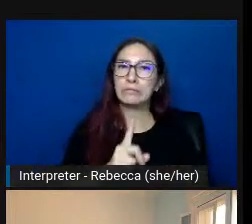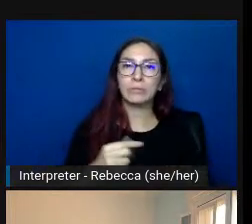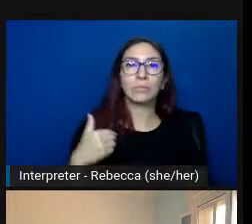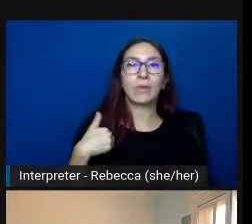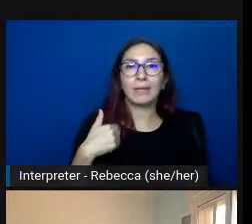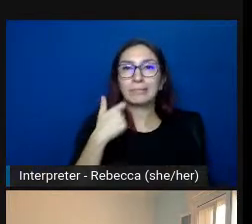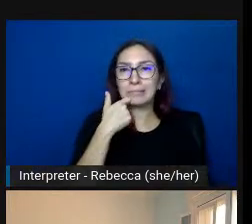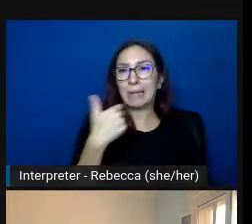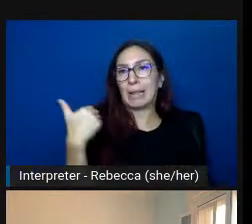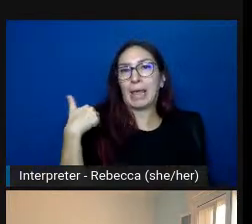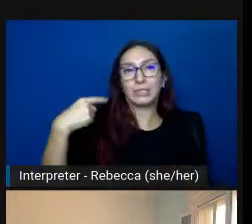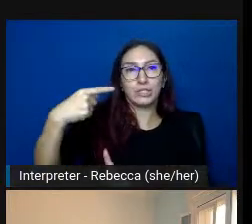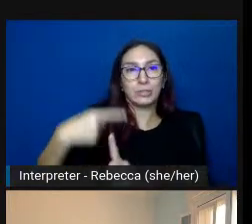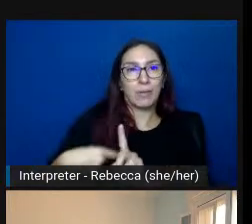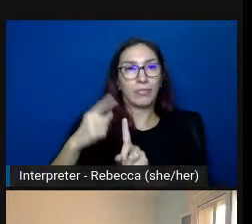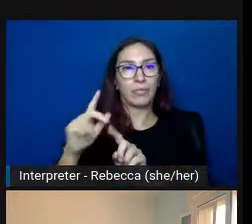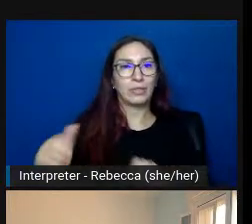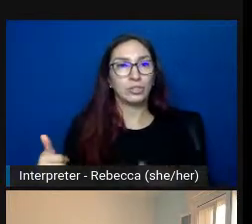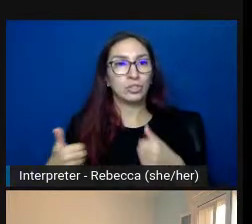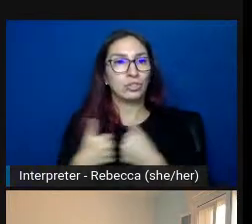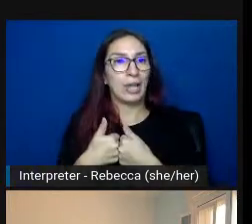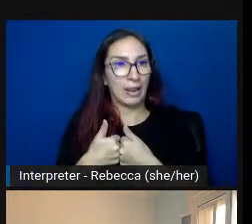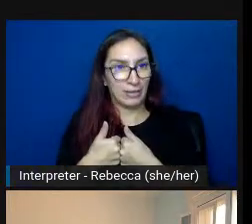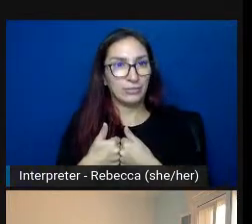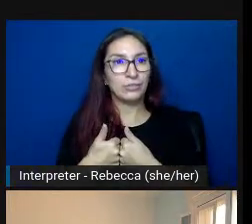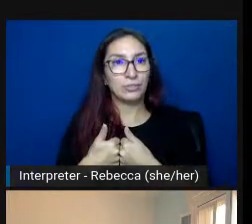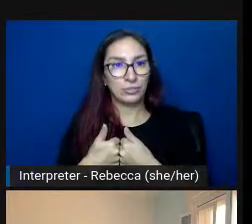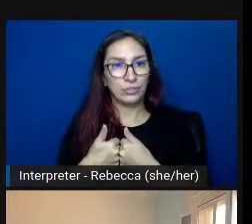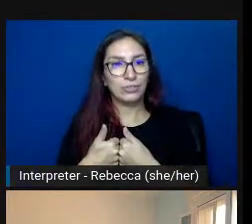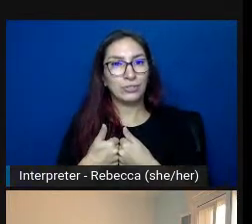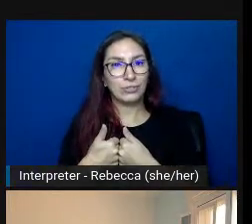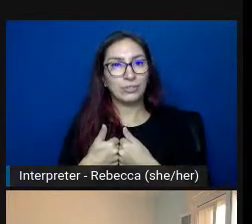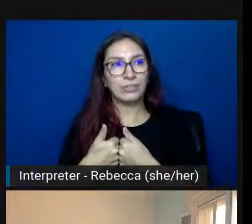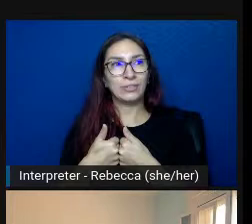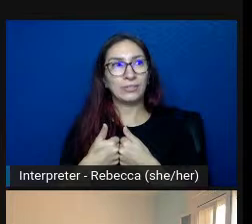develop a great website. Actually have last month a challenge